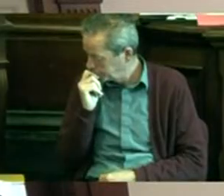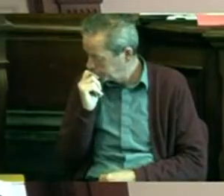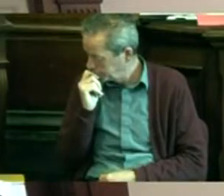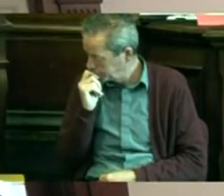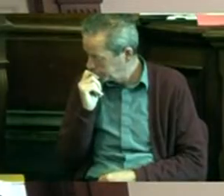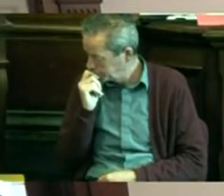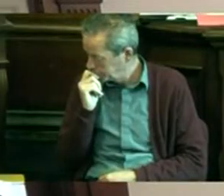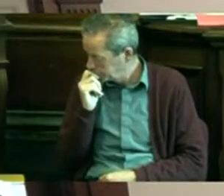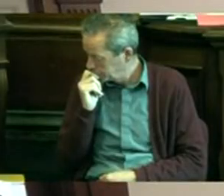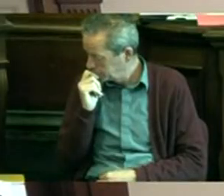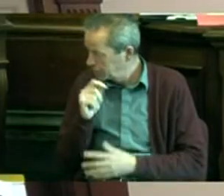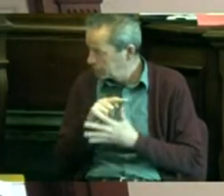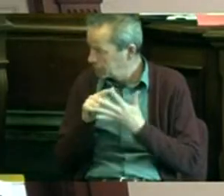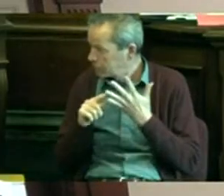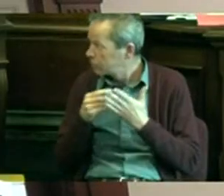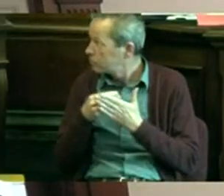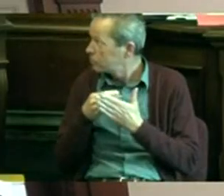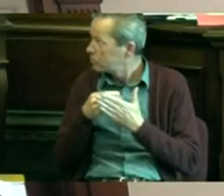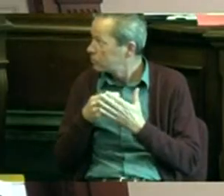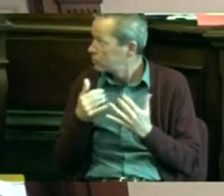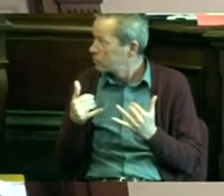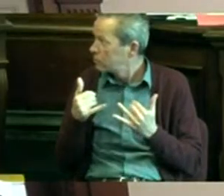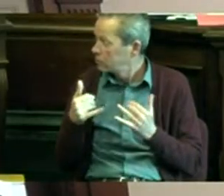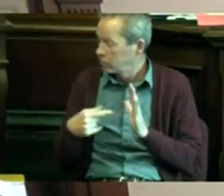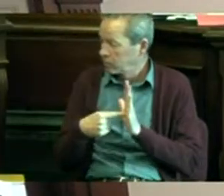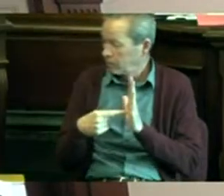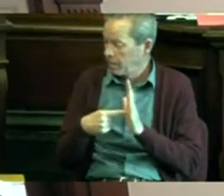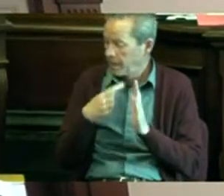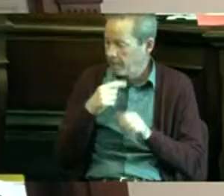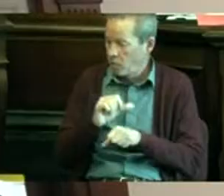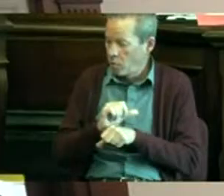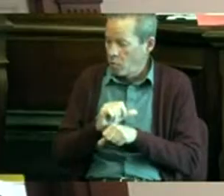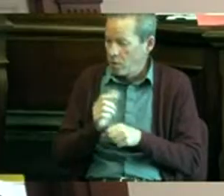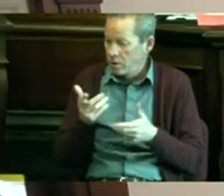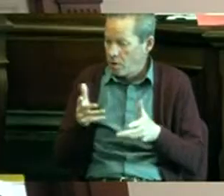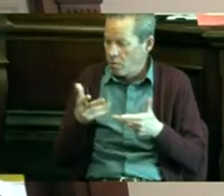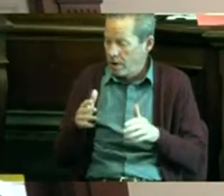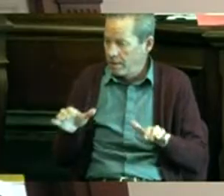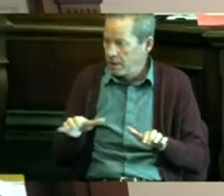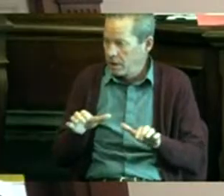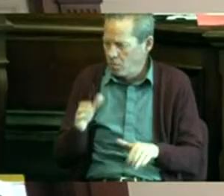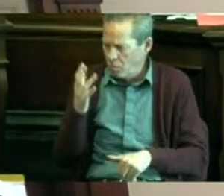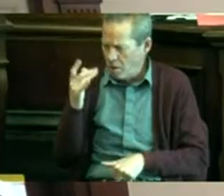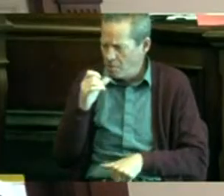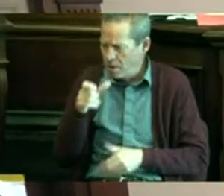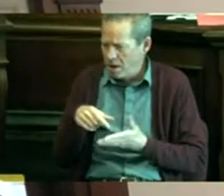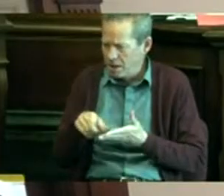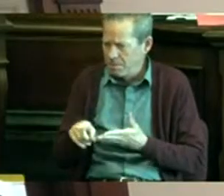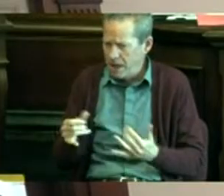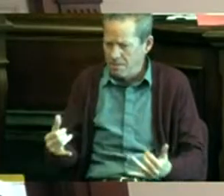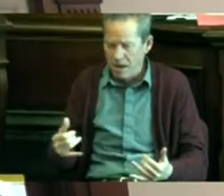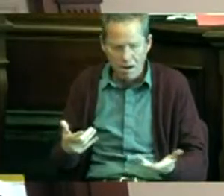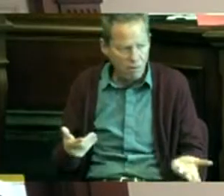decision. Thank you. Council Member Patterson. If these are